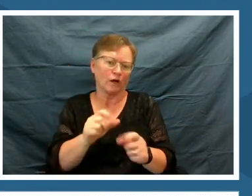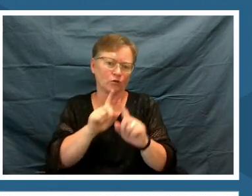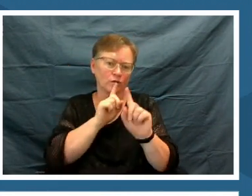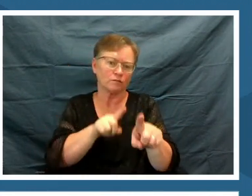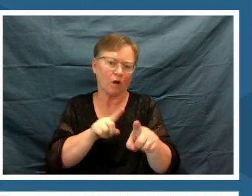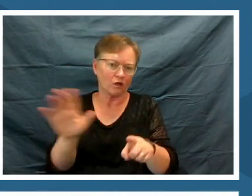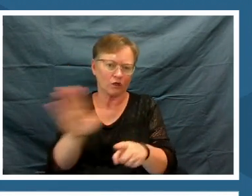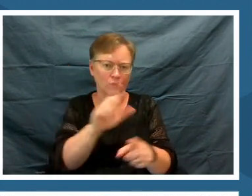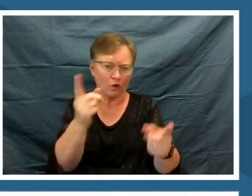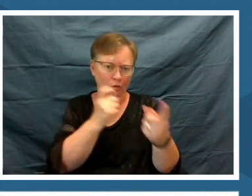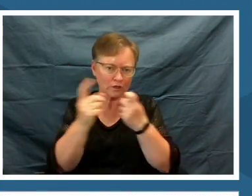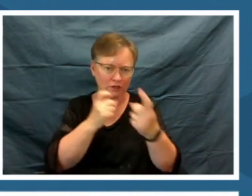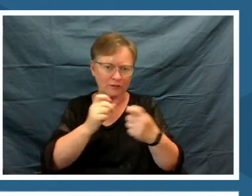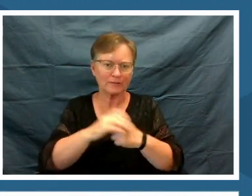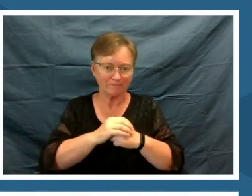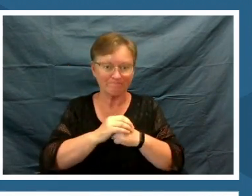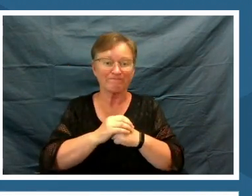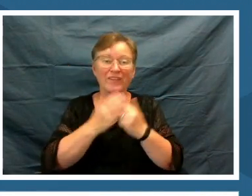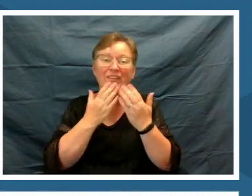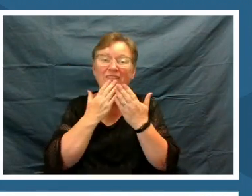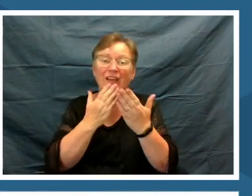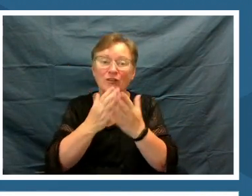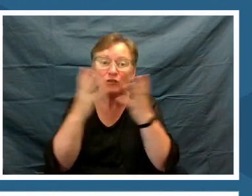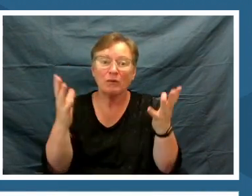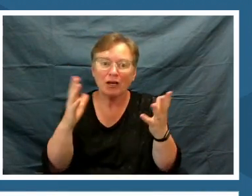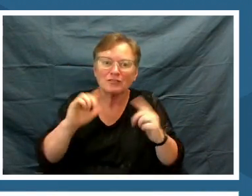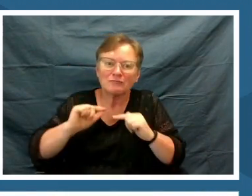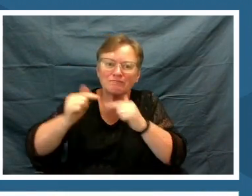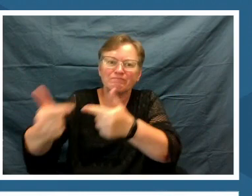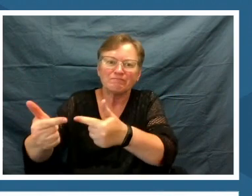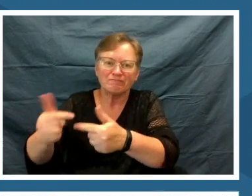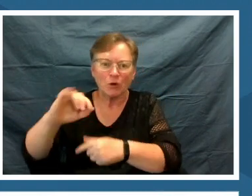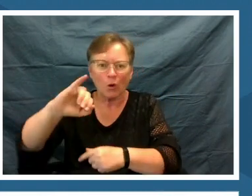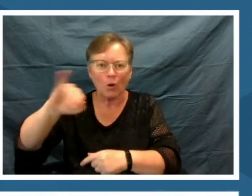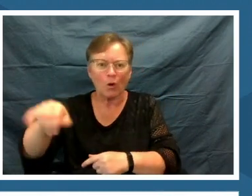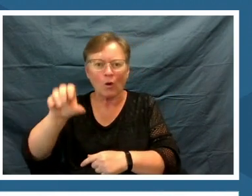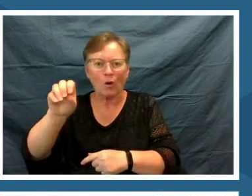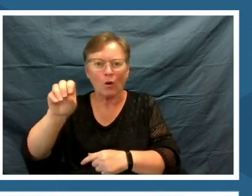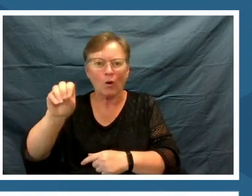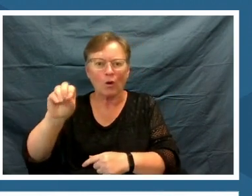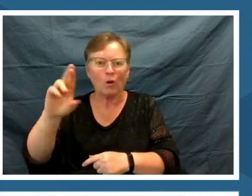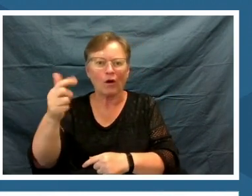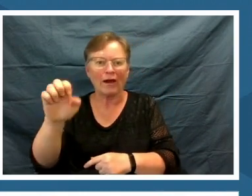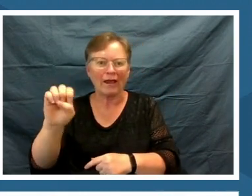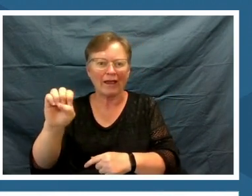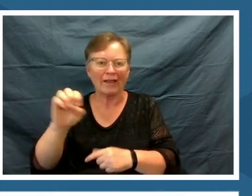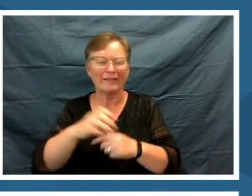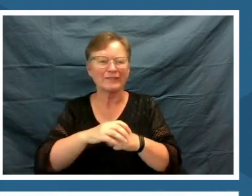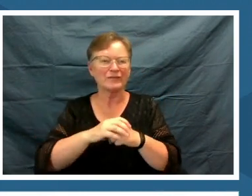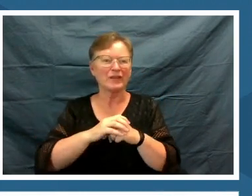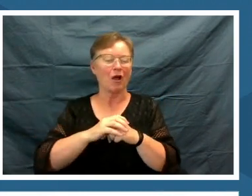thanks so much and take it away jorge